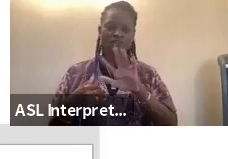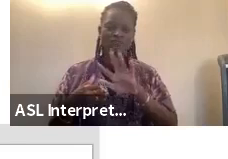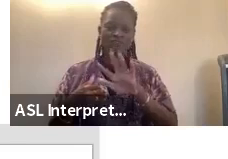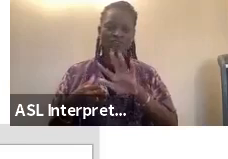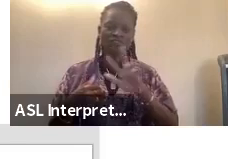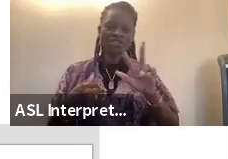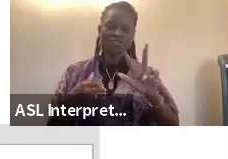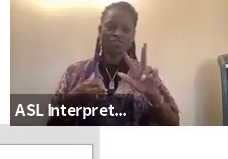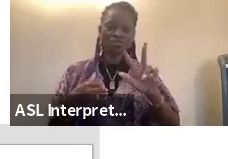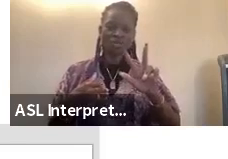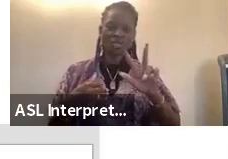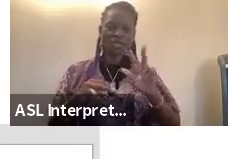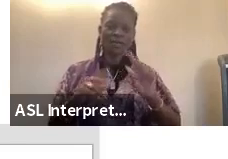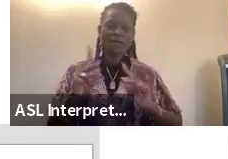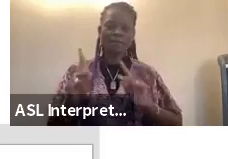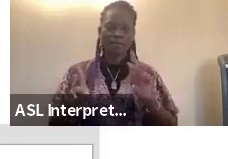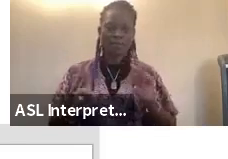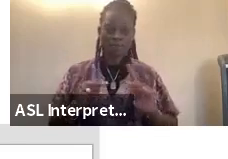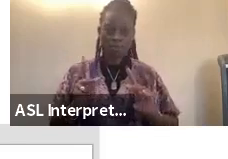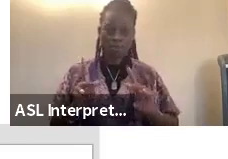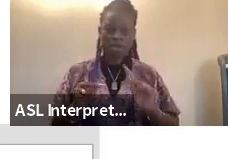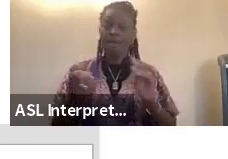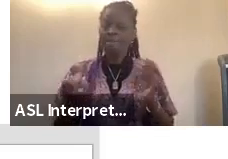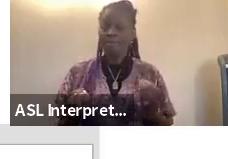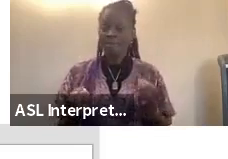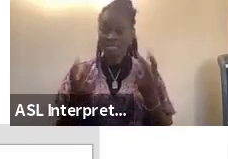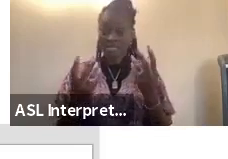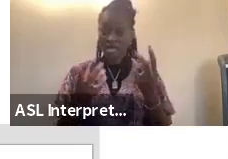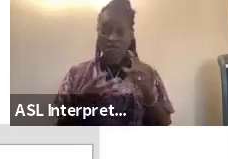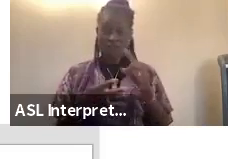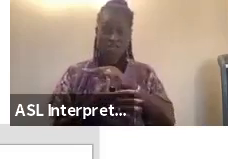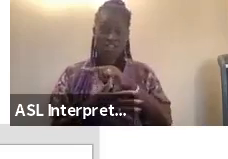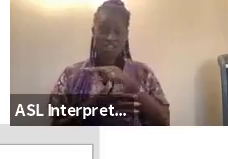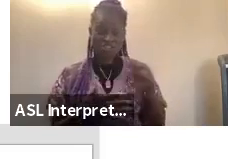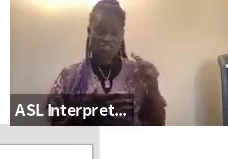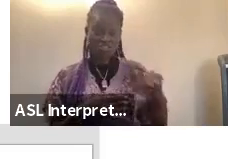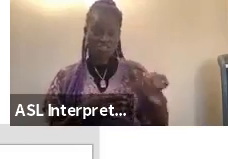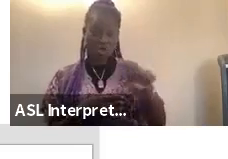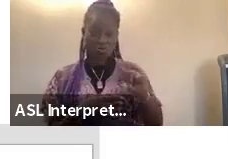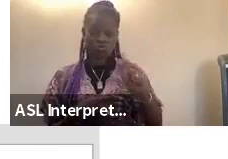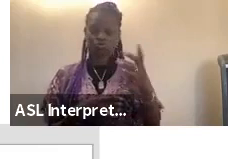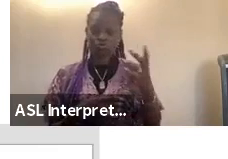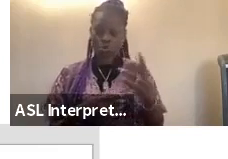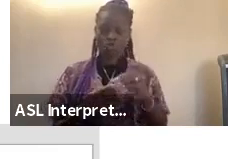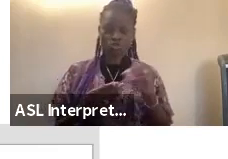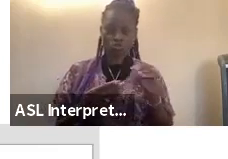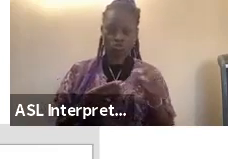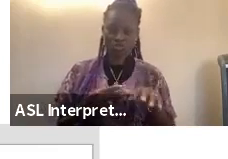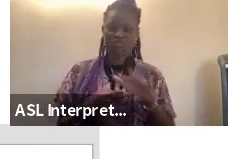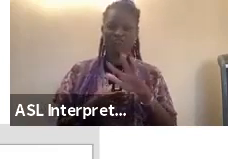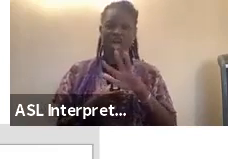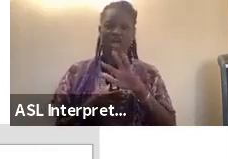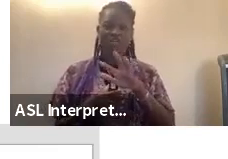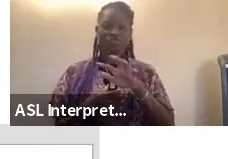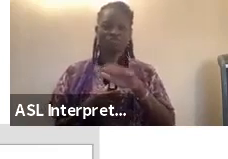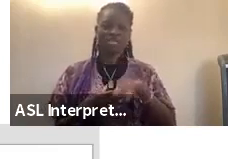with the majority of those cases among students, 586 and 67 among staff.